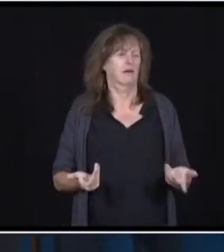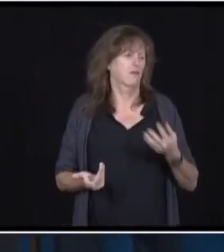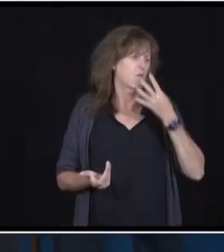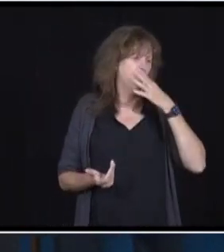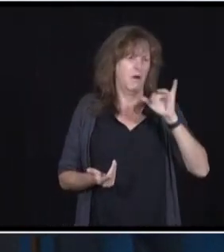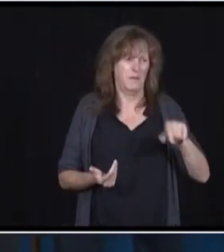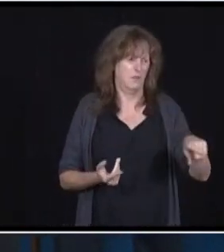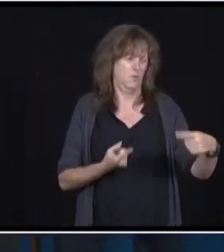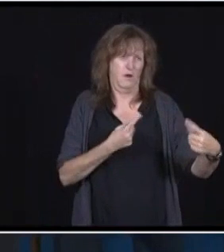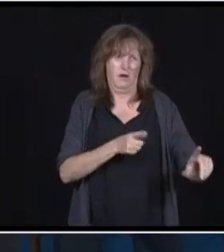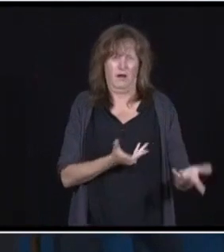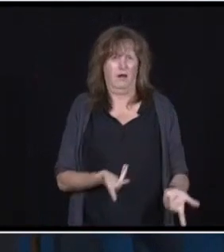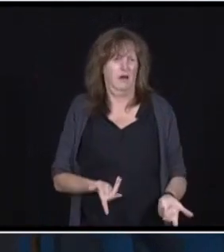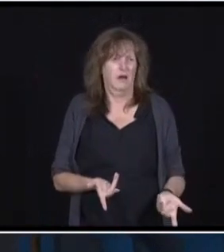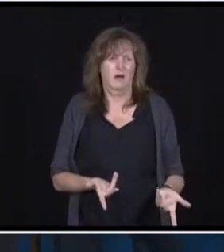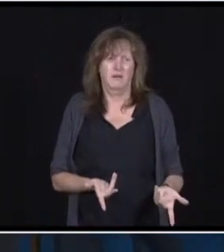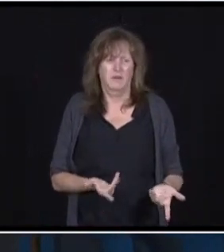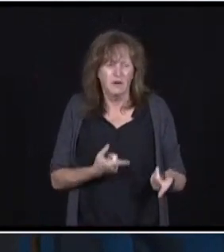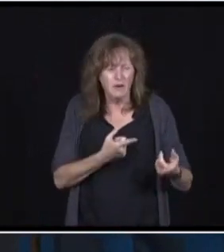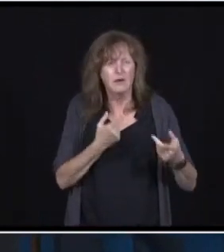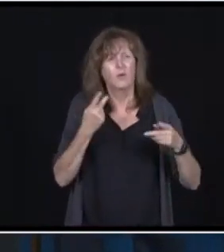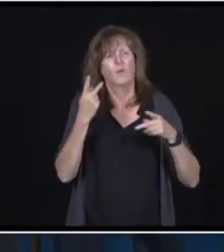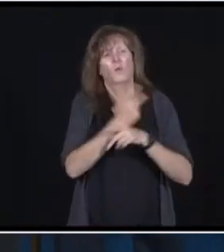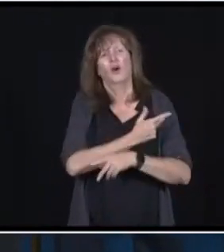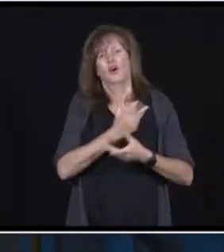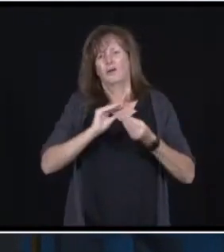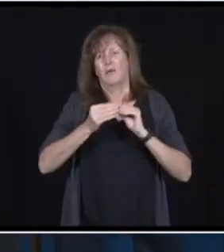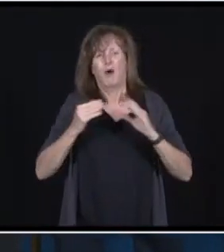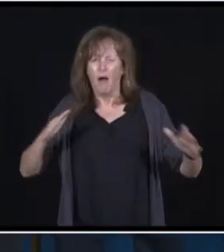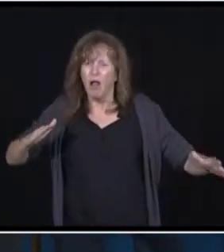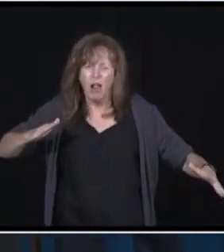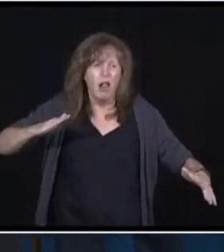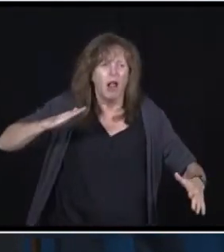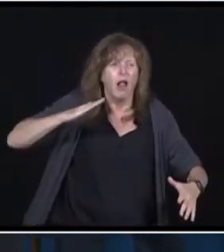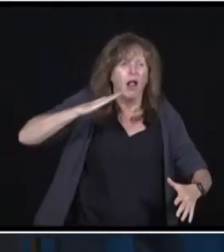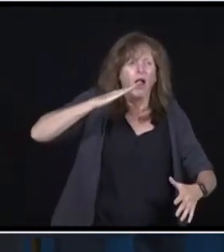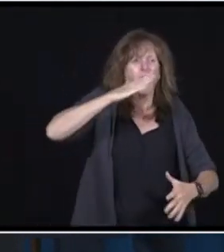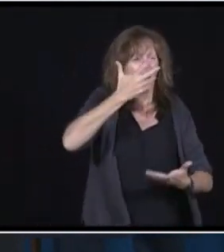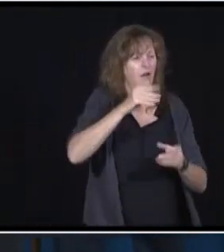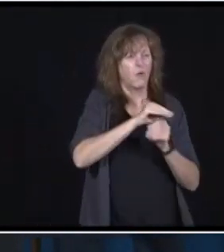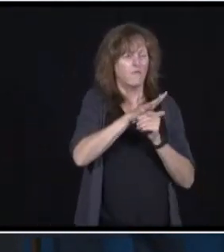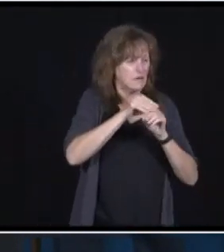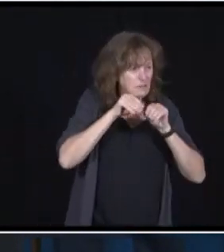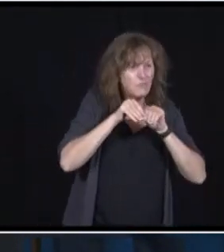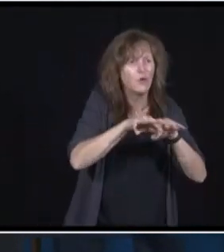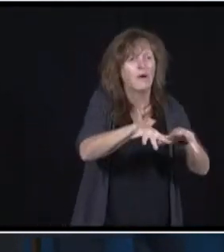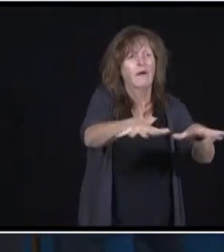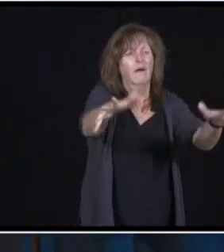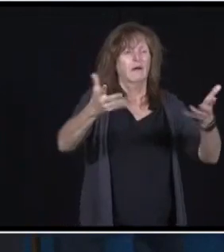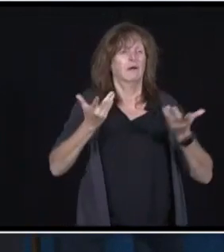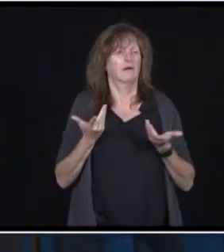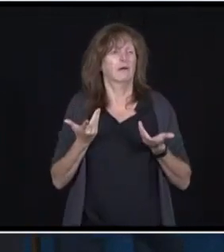This is quite different than what the premier is talking about when you have a bunch of people, some who are not